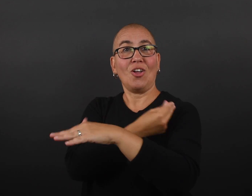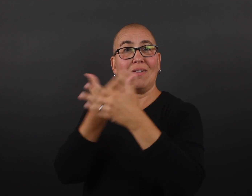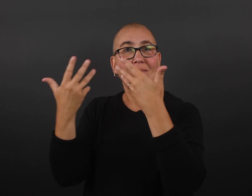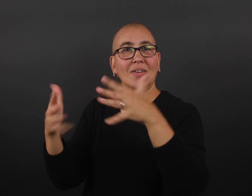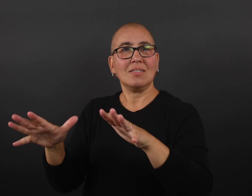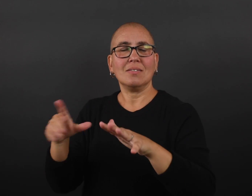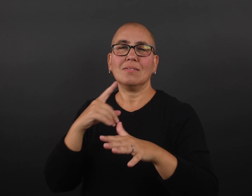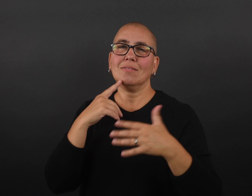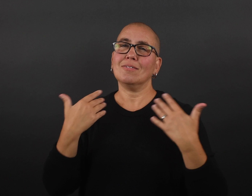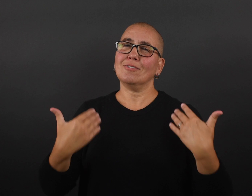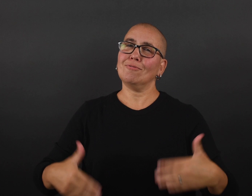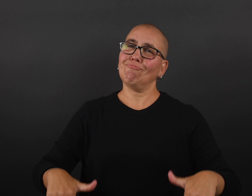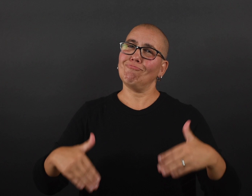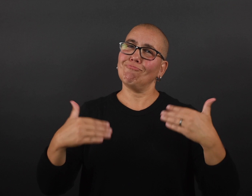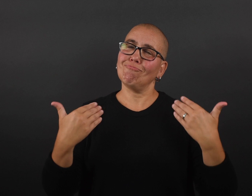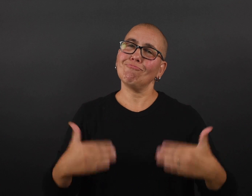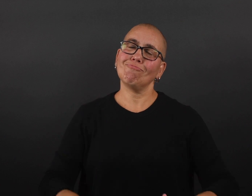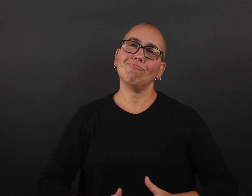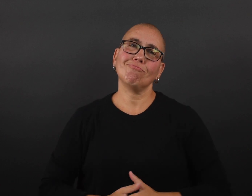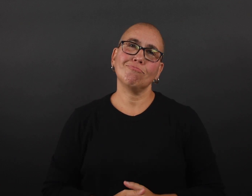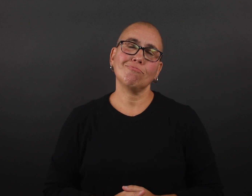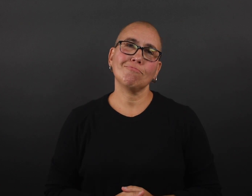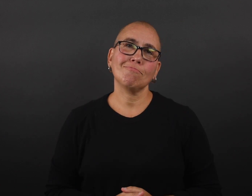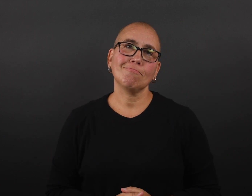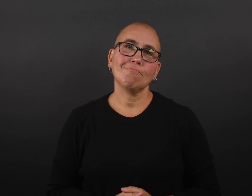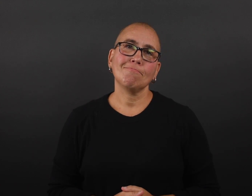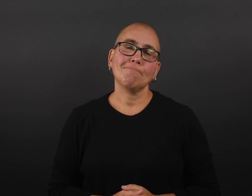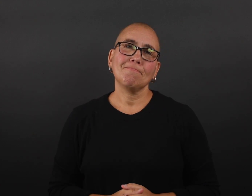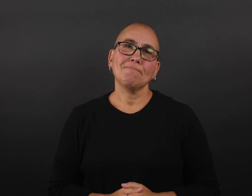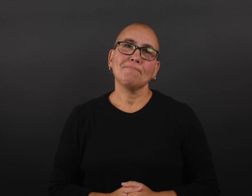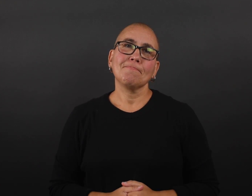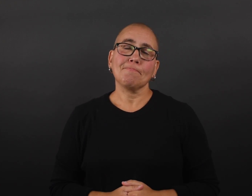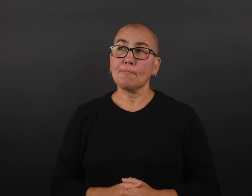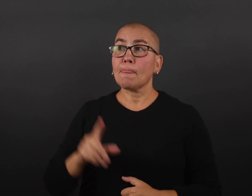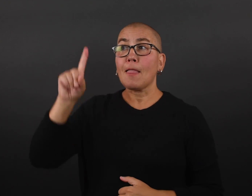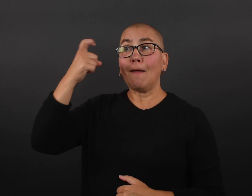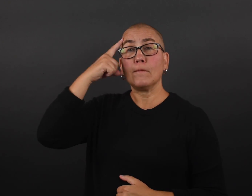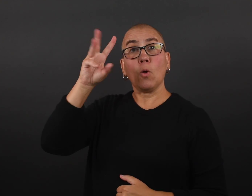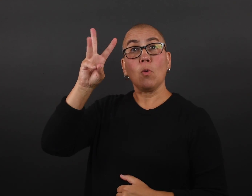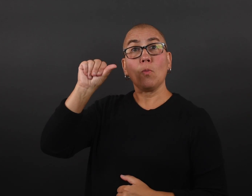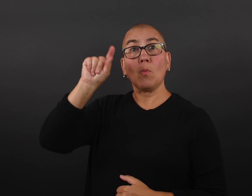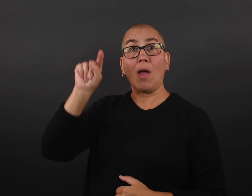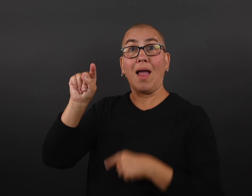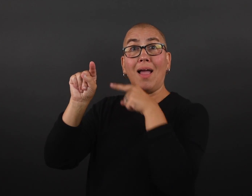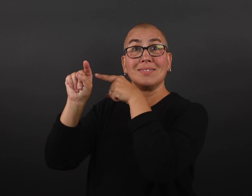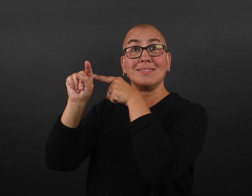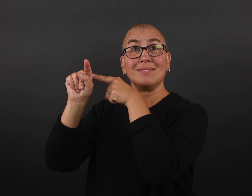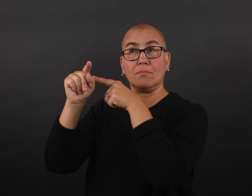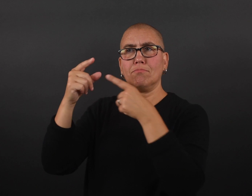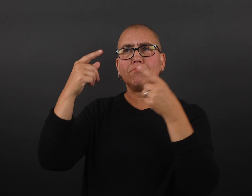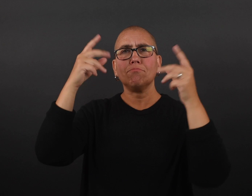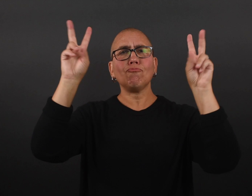its initial goal of vaccinating 70% of those 16 years of age and older.